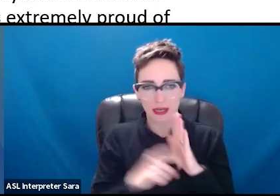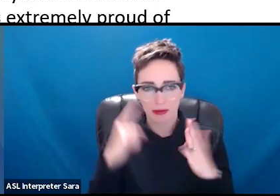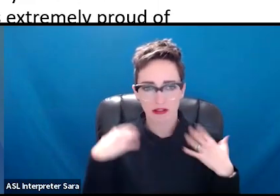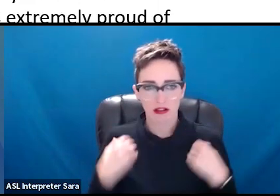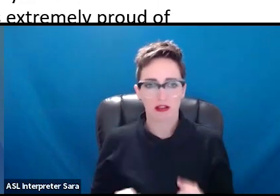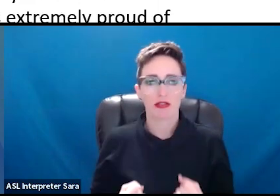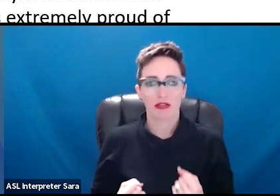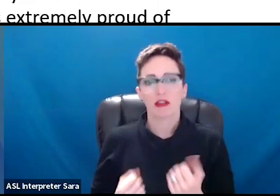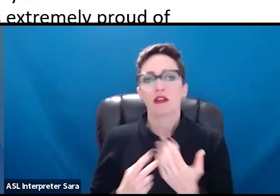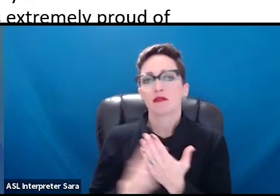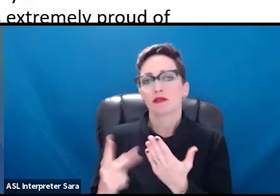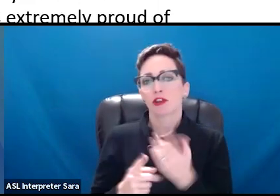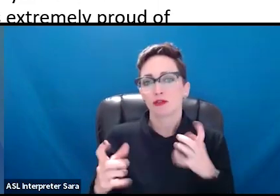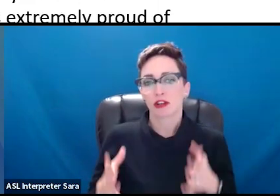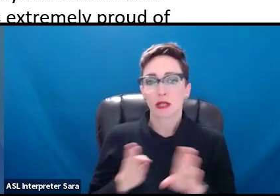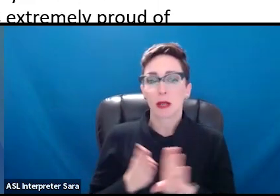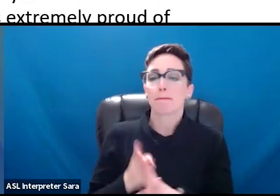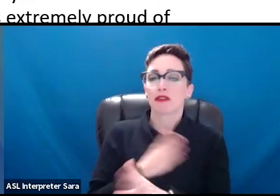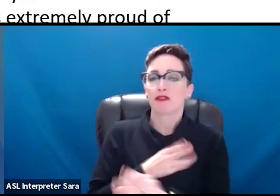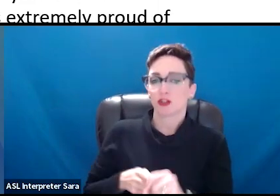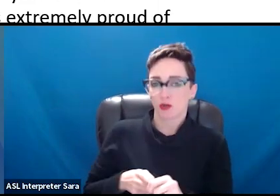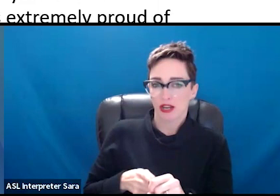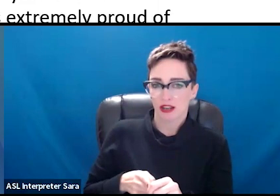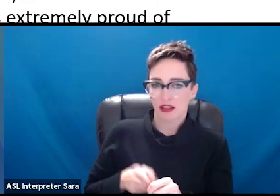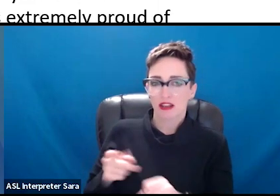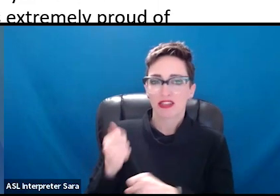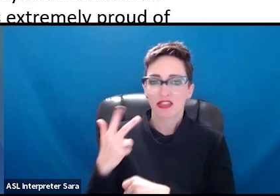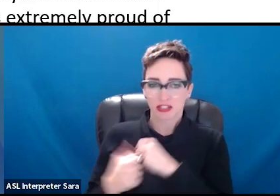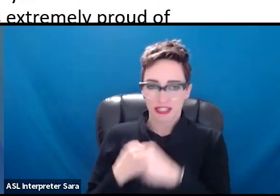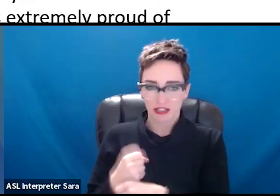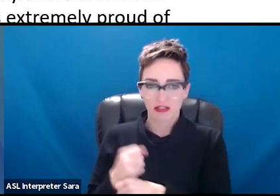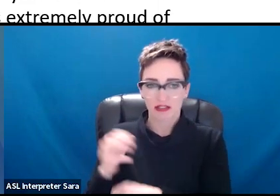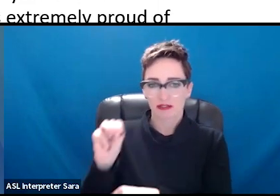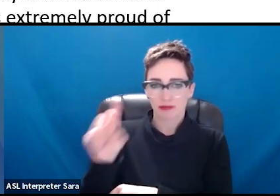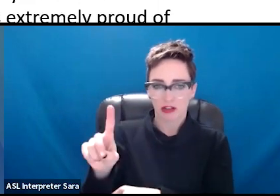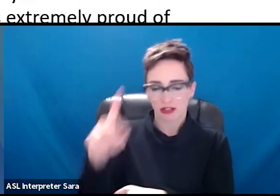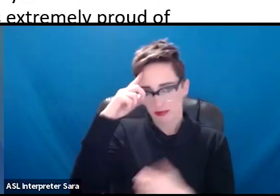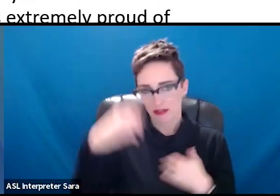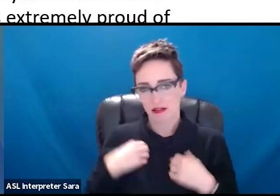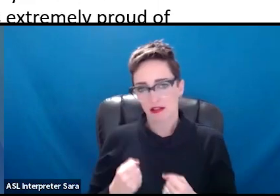Prior to joining NASMHPD he served 13 years as Maryland's Mental Health Program Director.